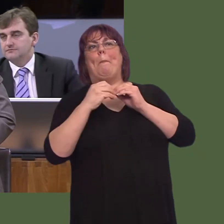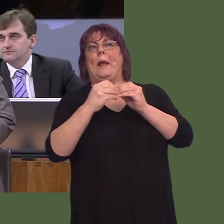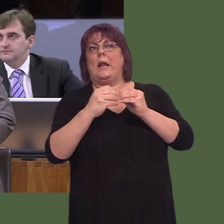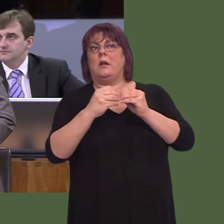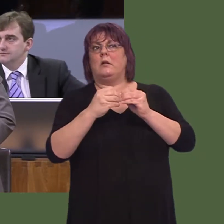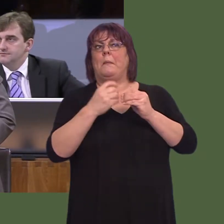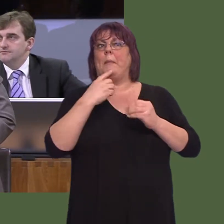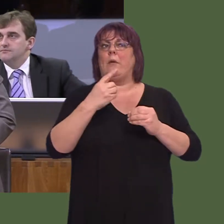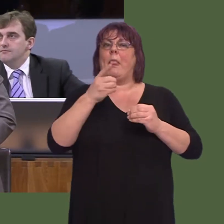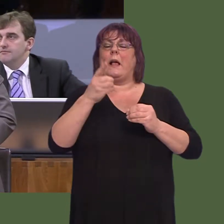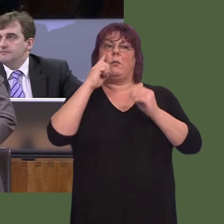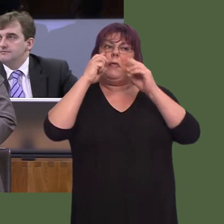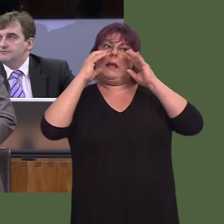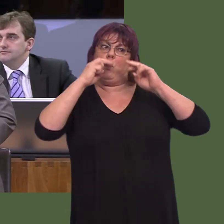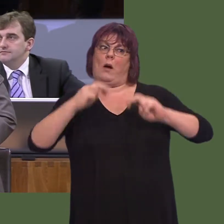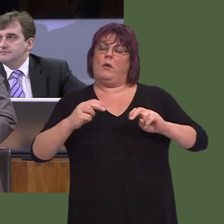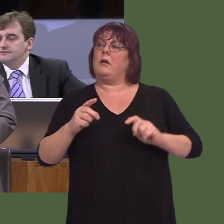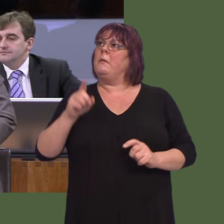They're actually lodged with the inquiry, those figures are.